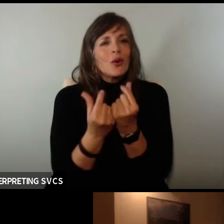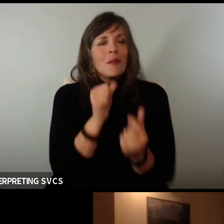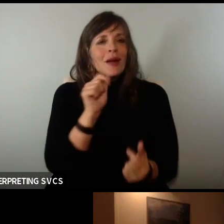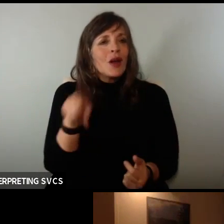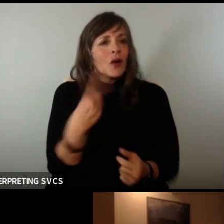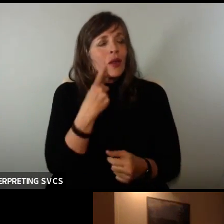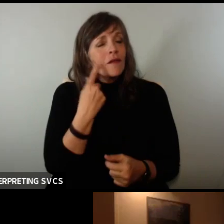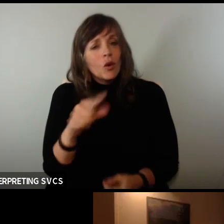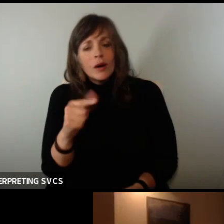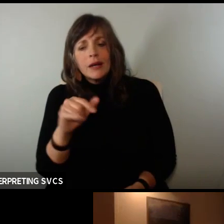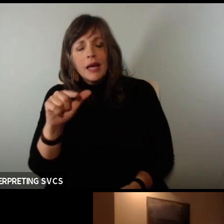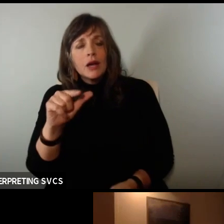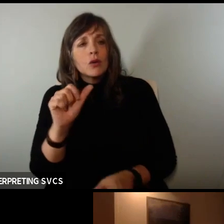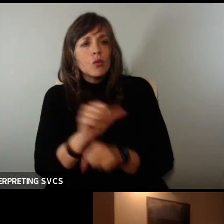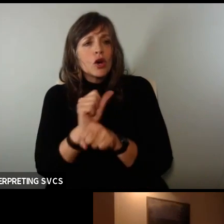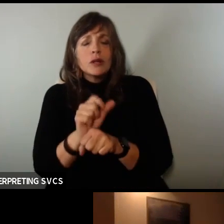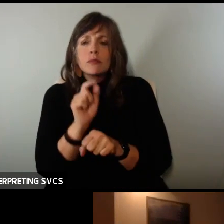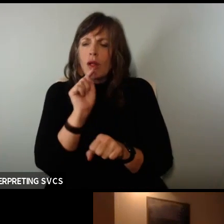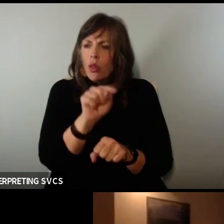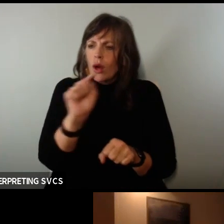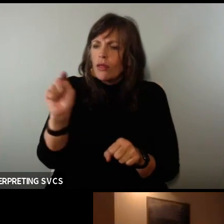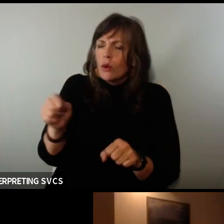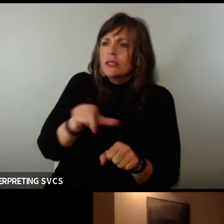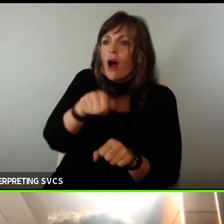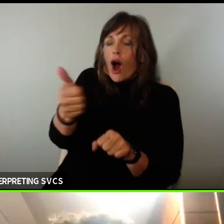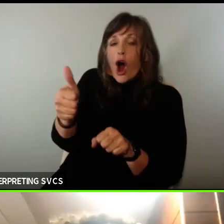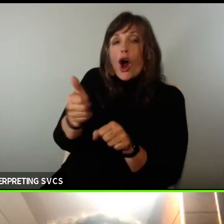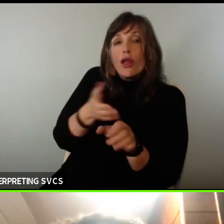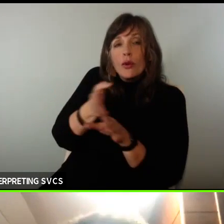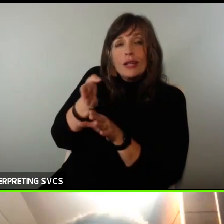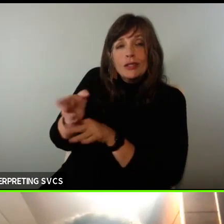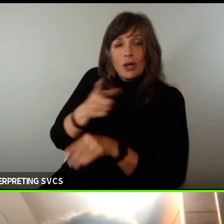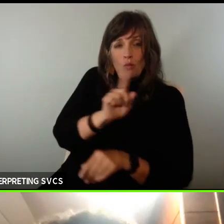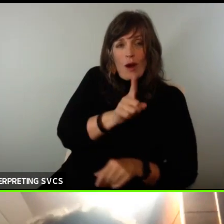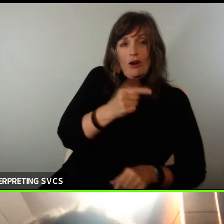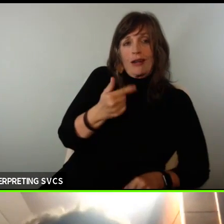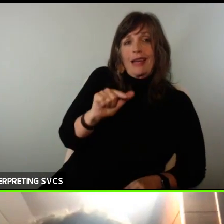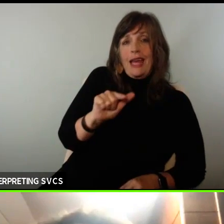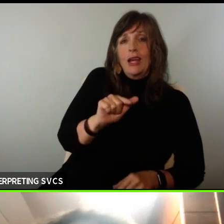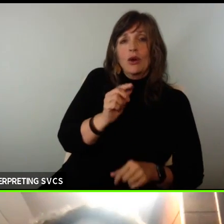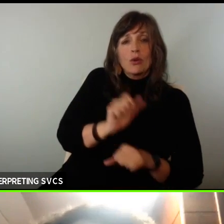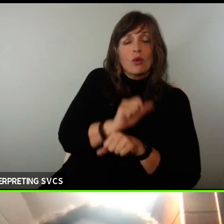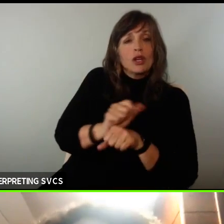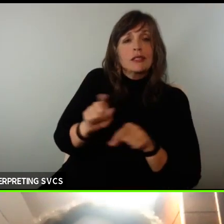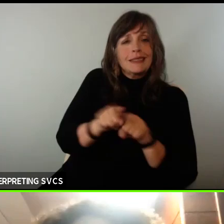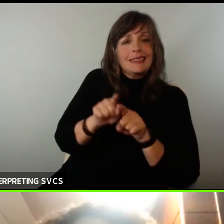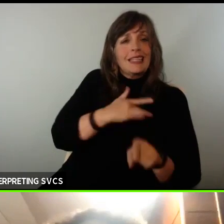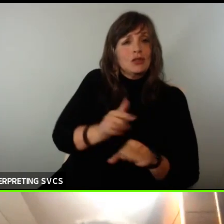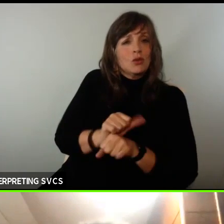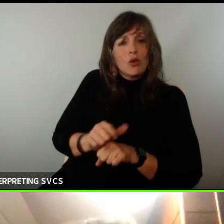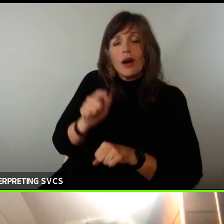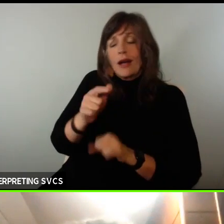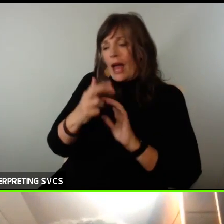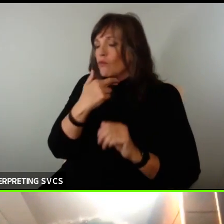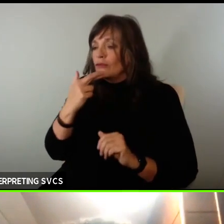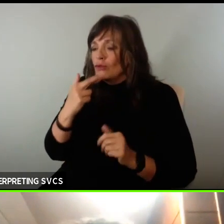but also looking at the other industries that gig workers often work at. So so many gig workers also work at the restaurants that are closing and things like that.